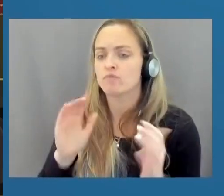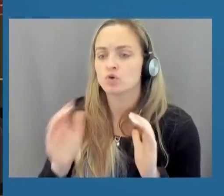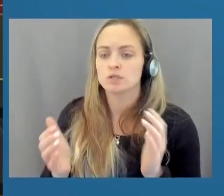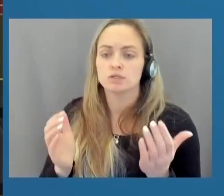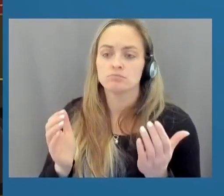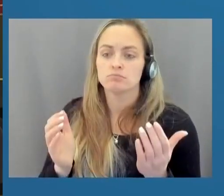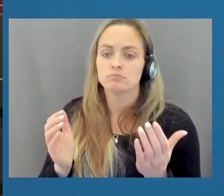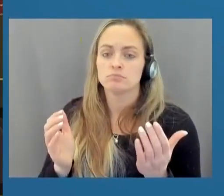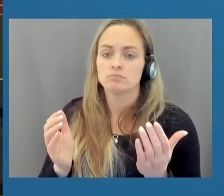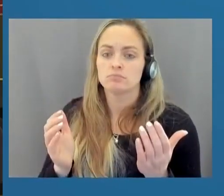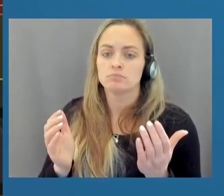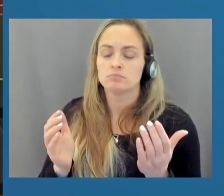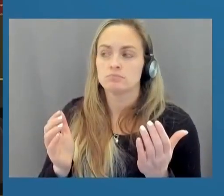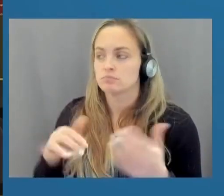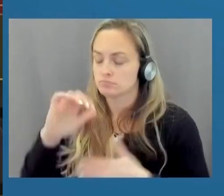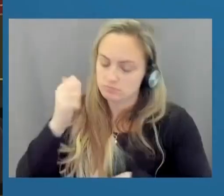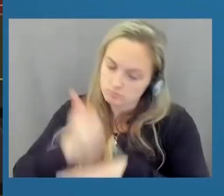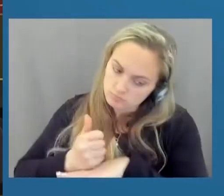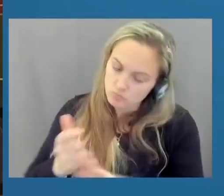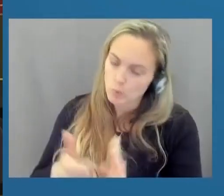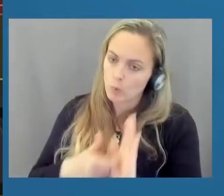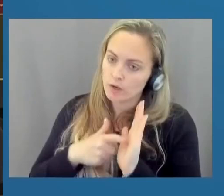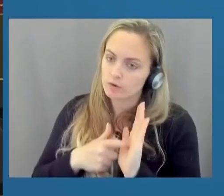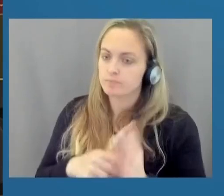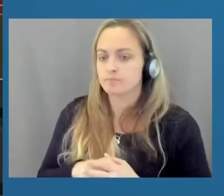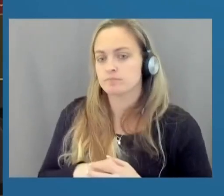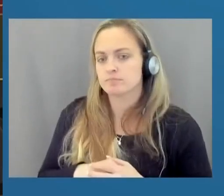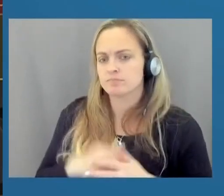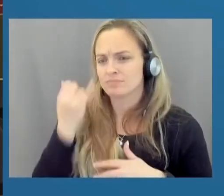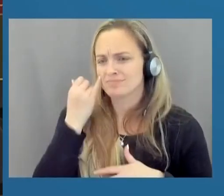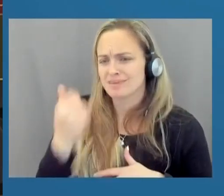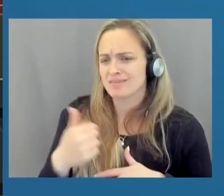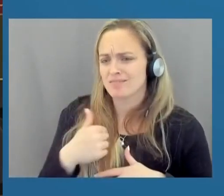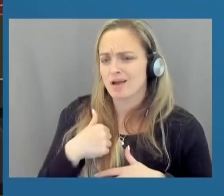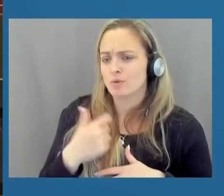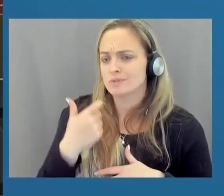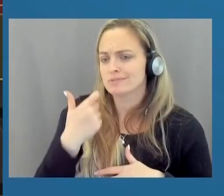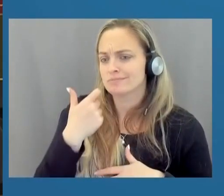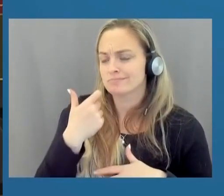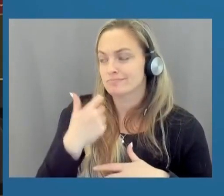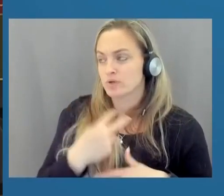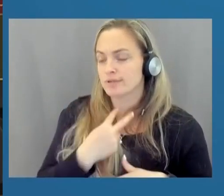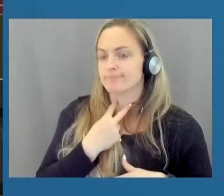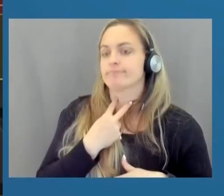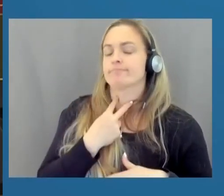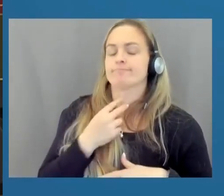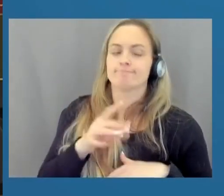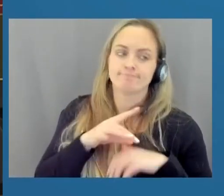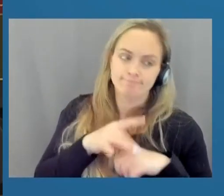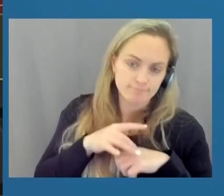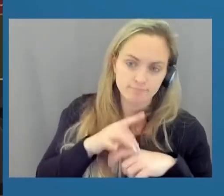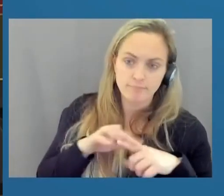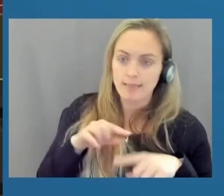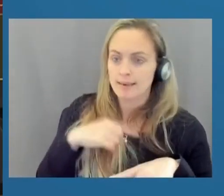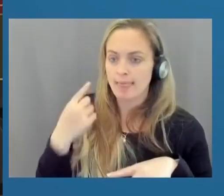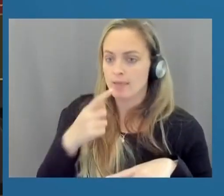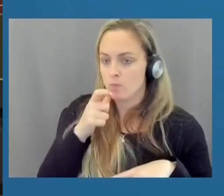Statutory requirement. If I was hung up on the deadline. We would not have the budget that I believe